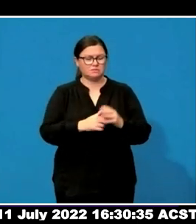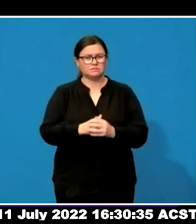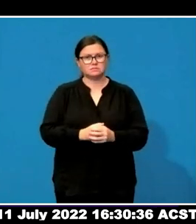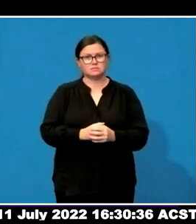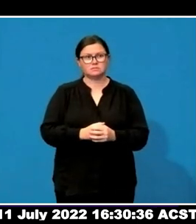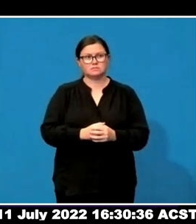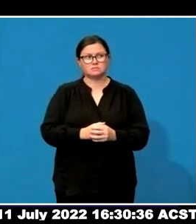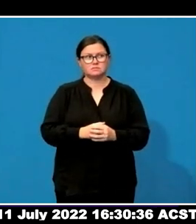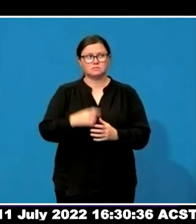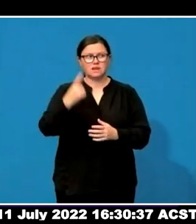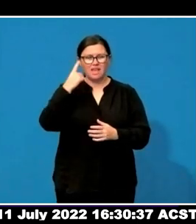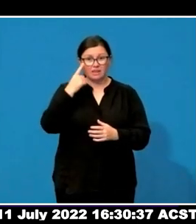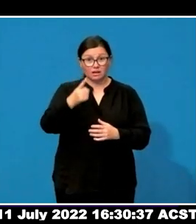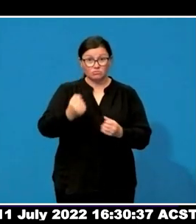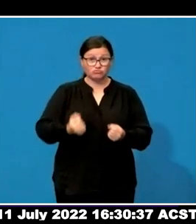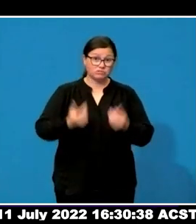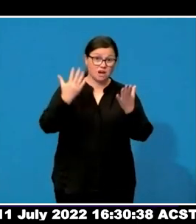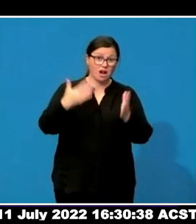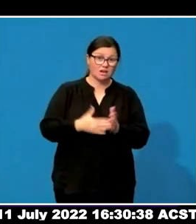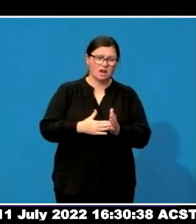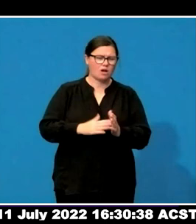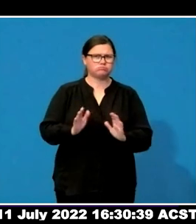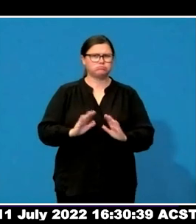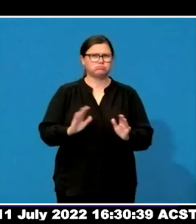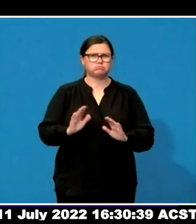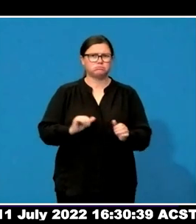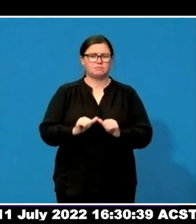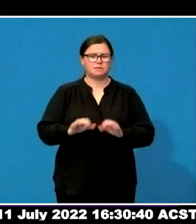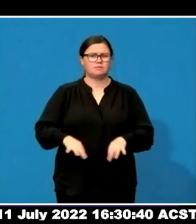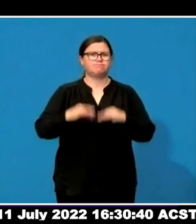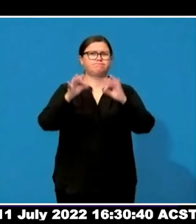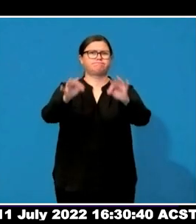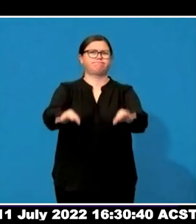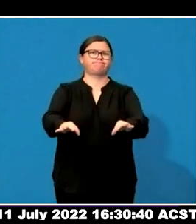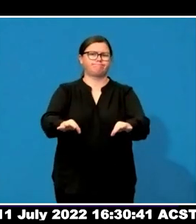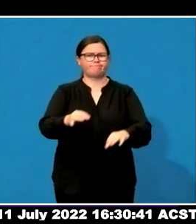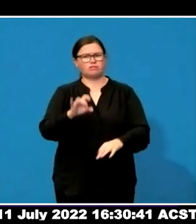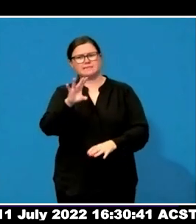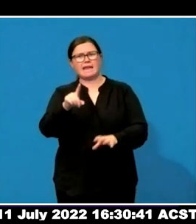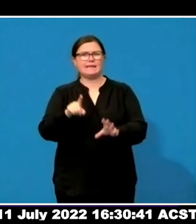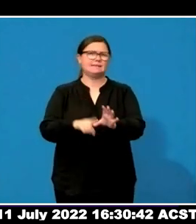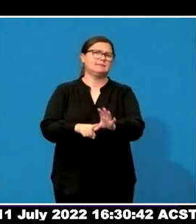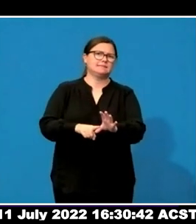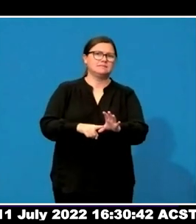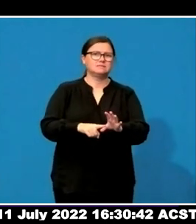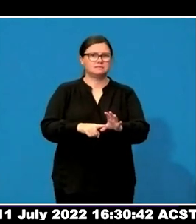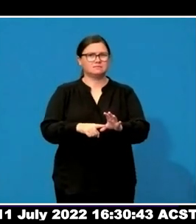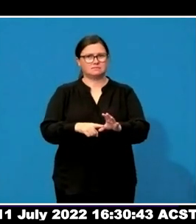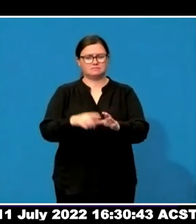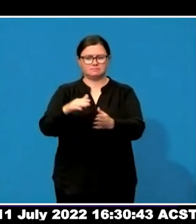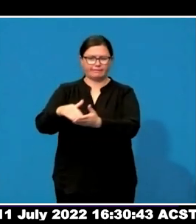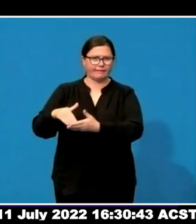your retirement for a decade or two until the necessary systems can be put in place.